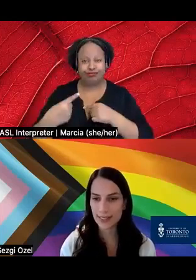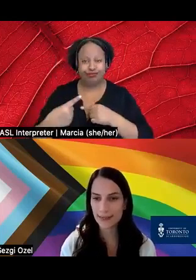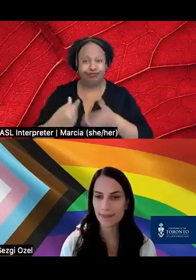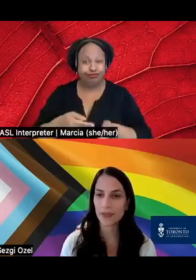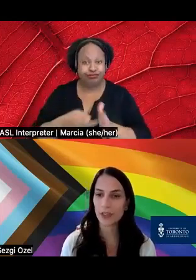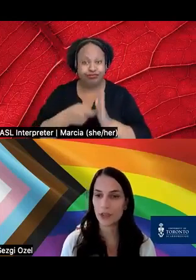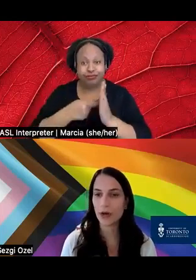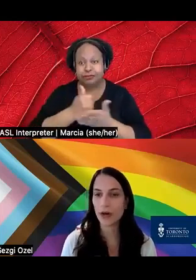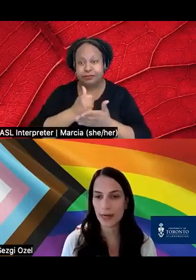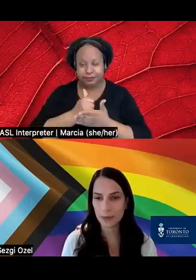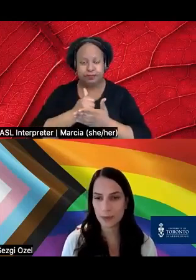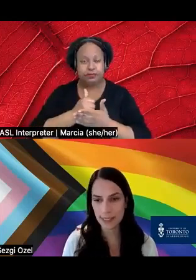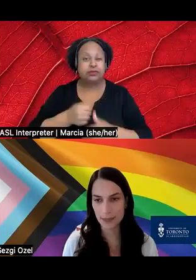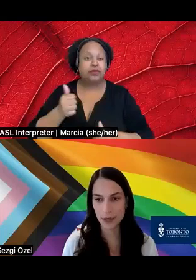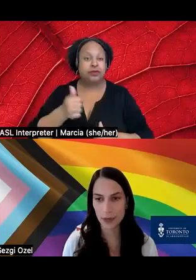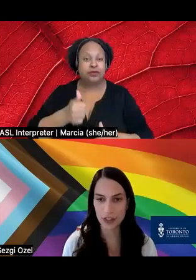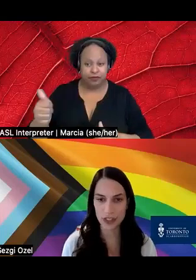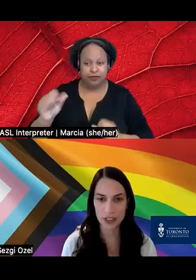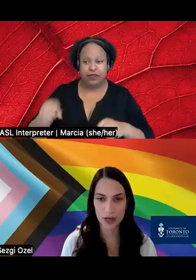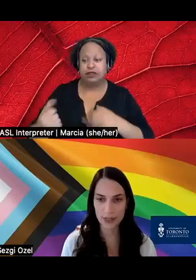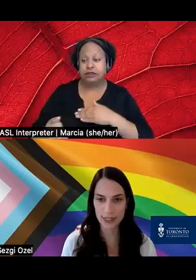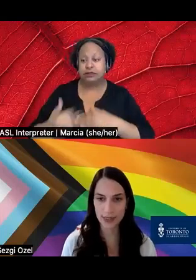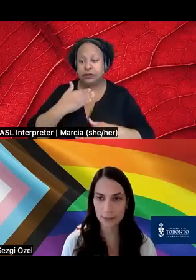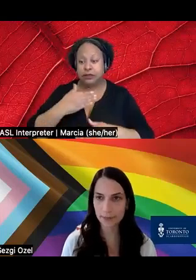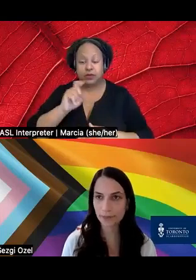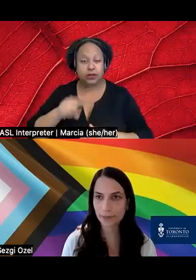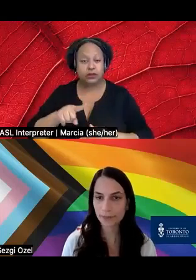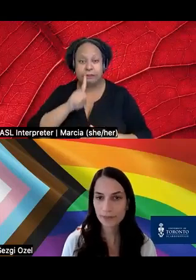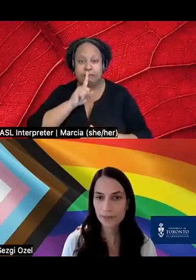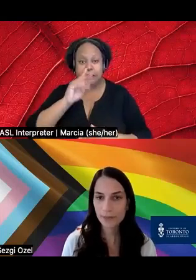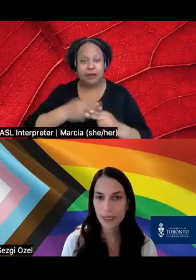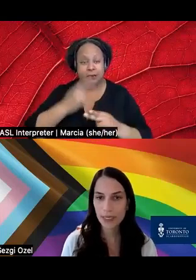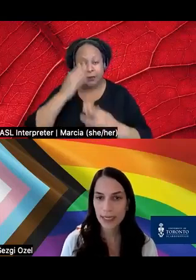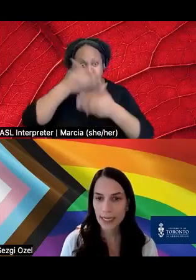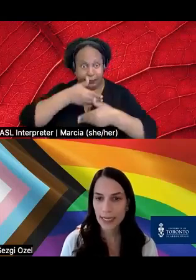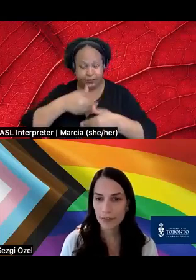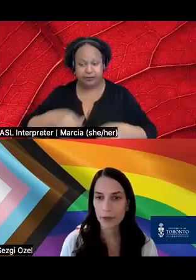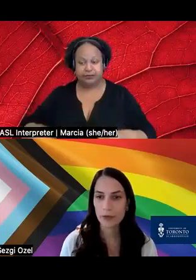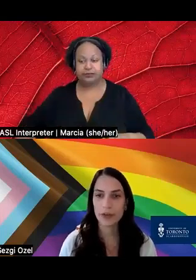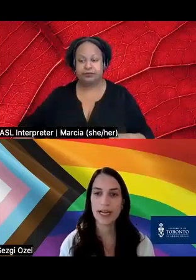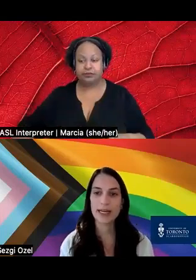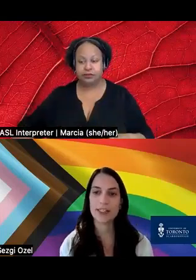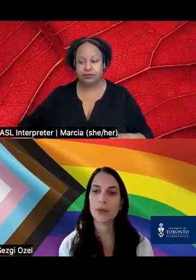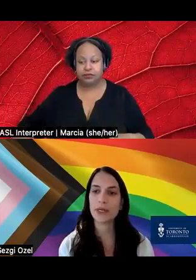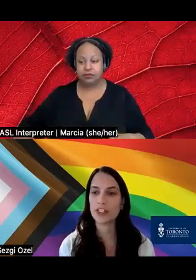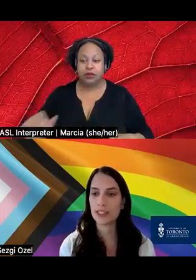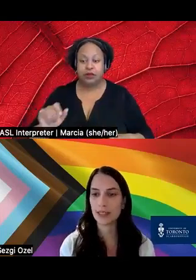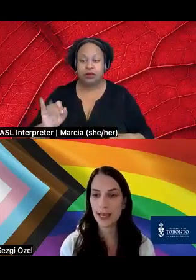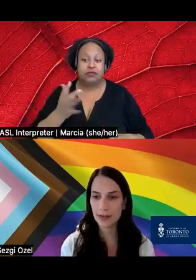You are able to submit questions anonymously. If you prefer to ask your questions live,